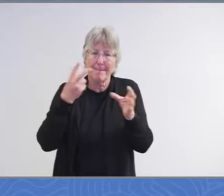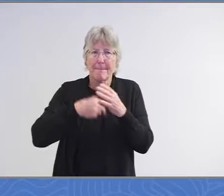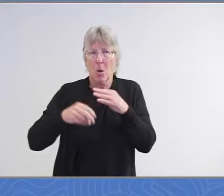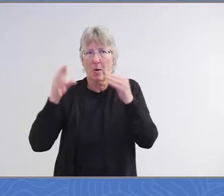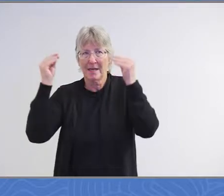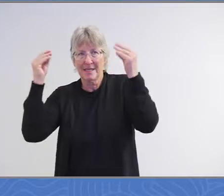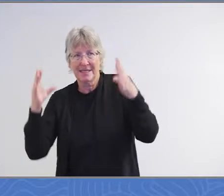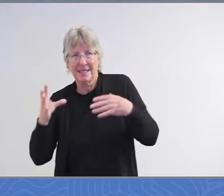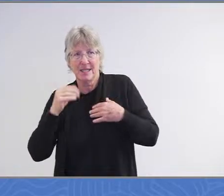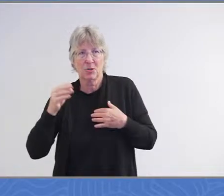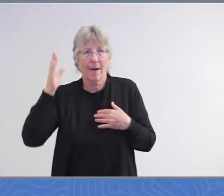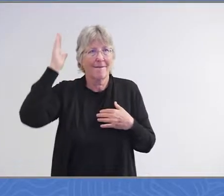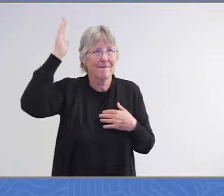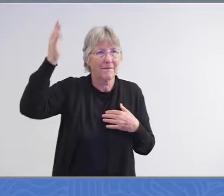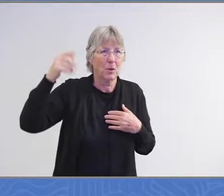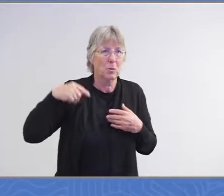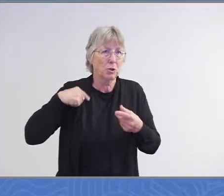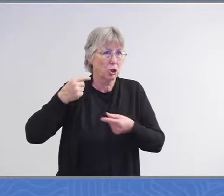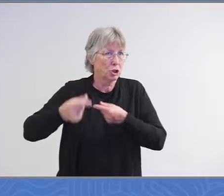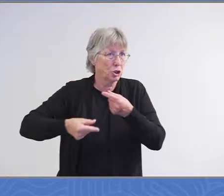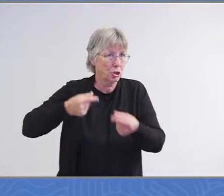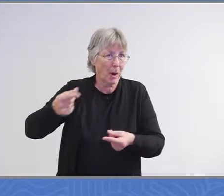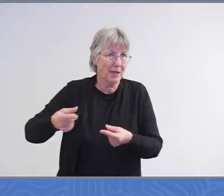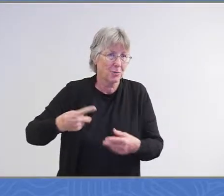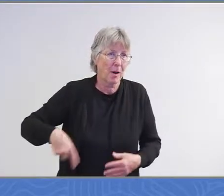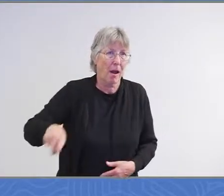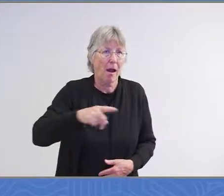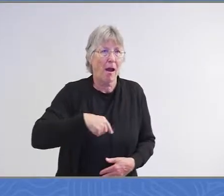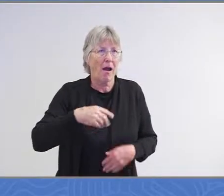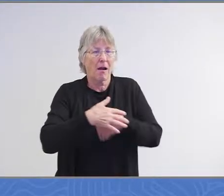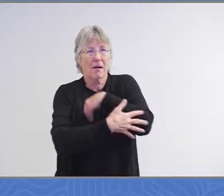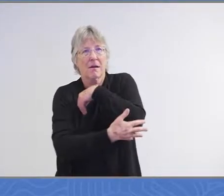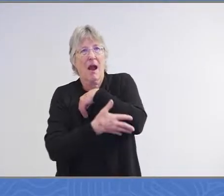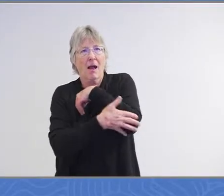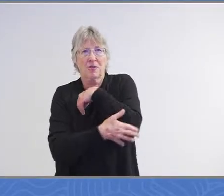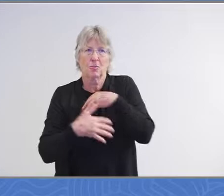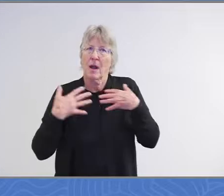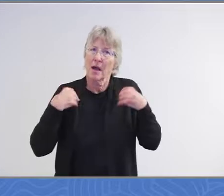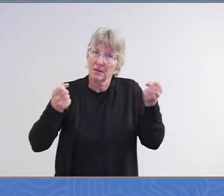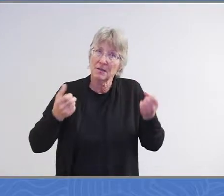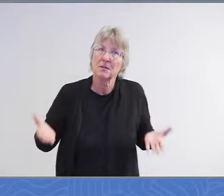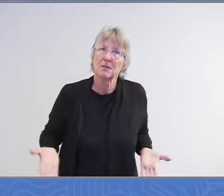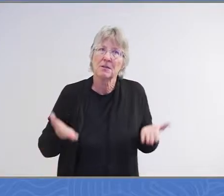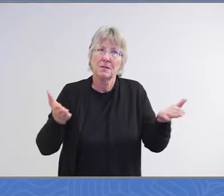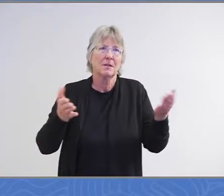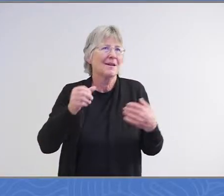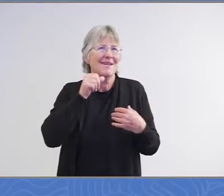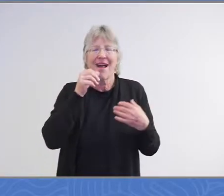and the future generations of our country, I strongly suggest that you guys do not have the teachers go back